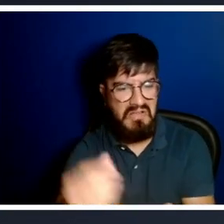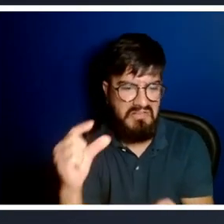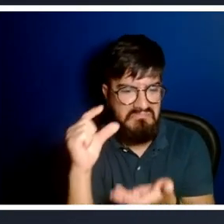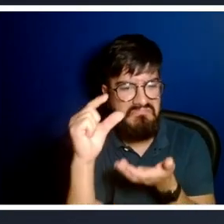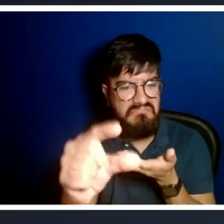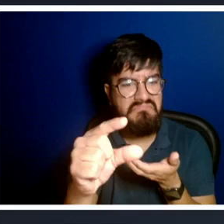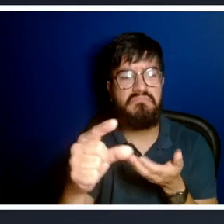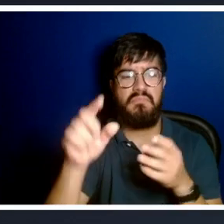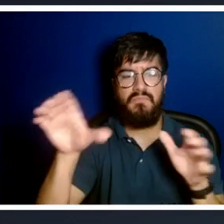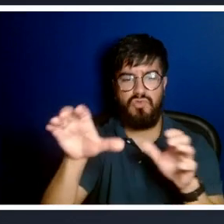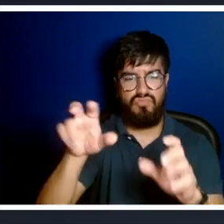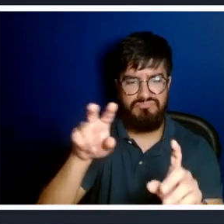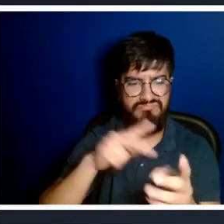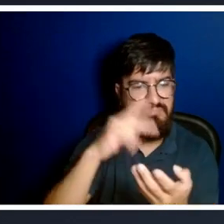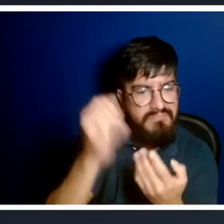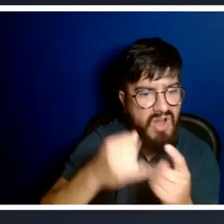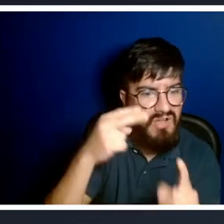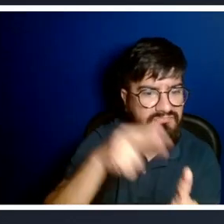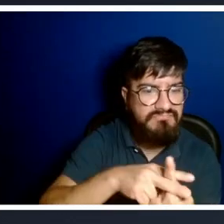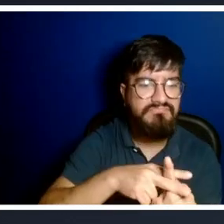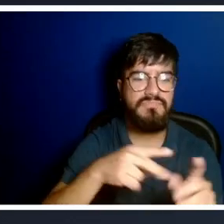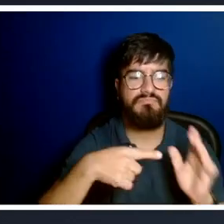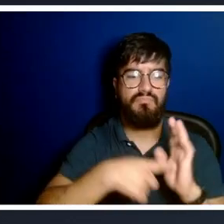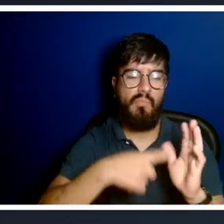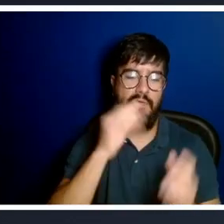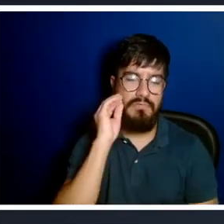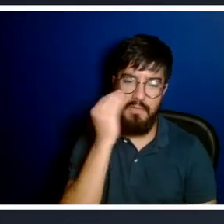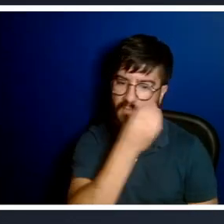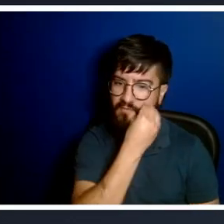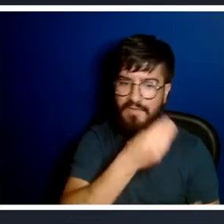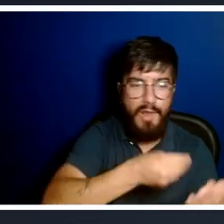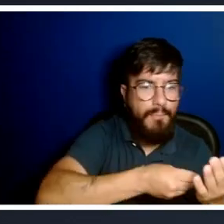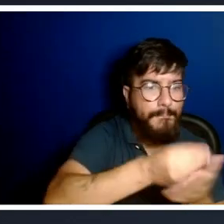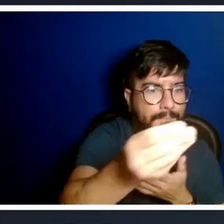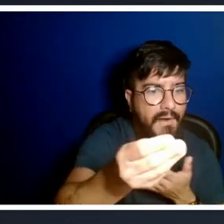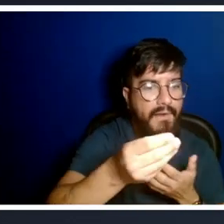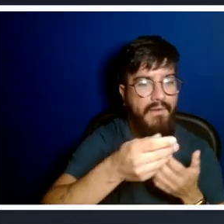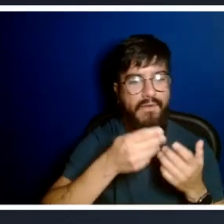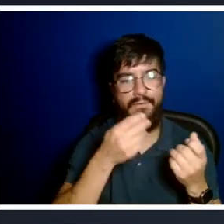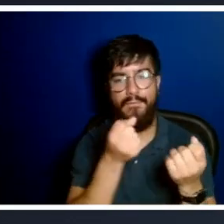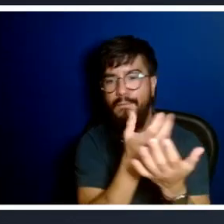to buy flowers, and to do that kind of thing, which has been really, really,